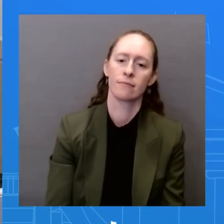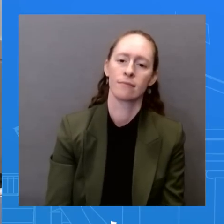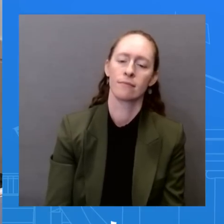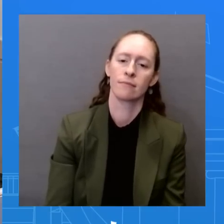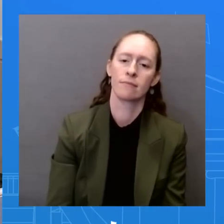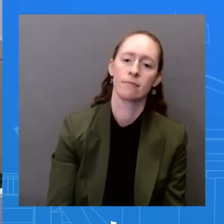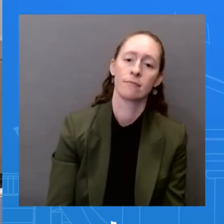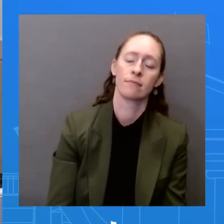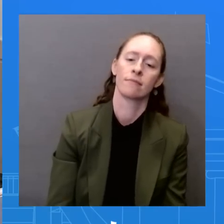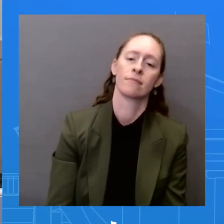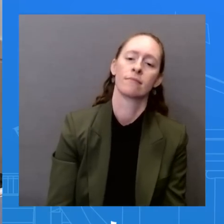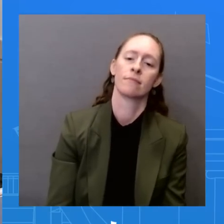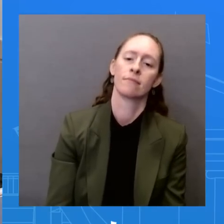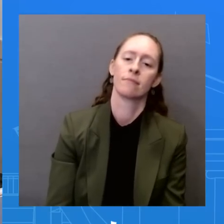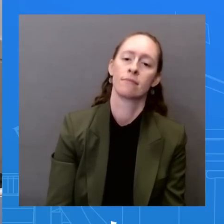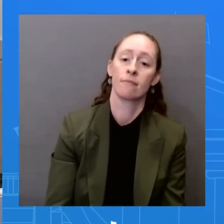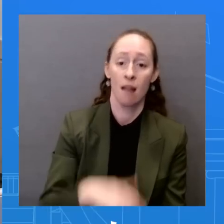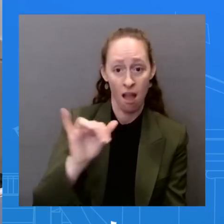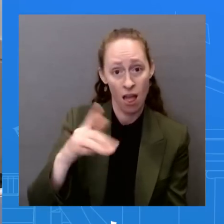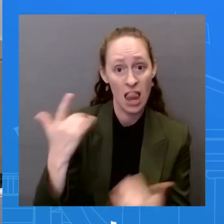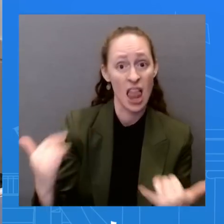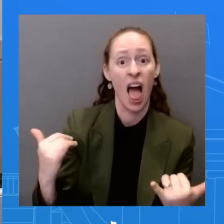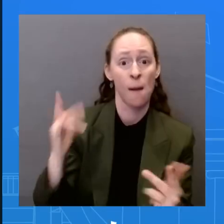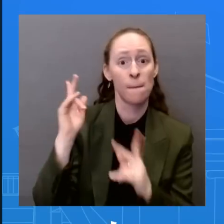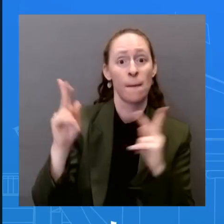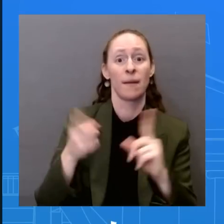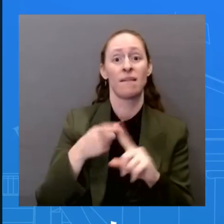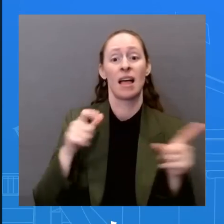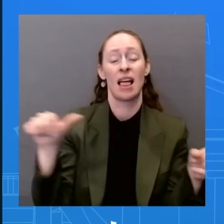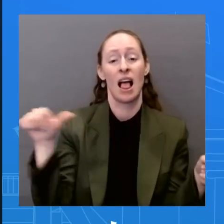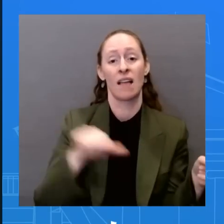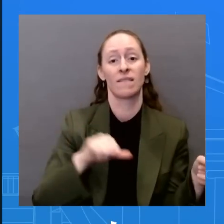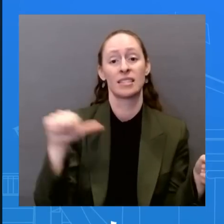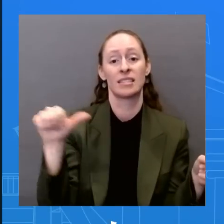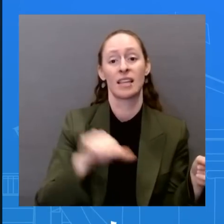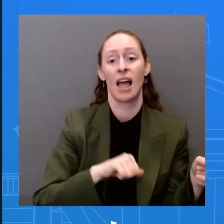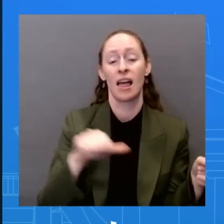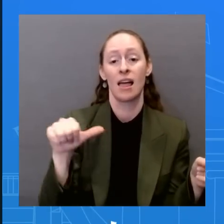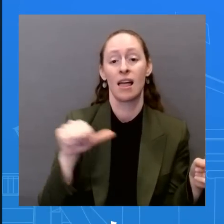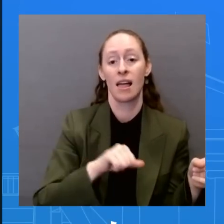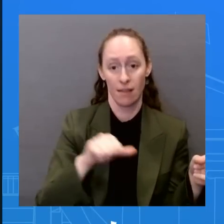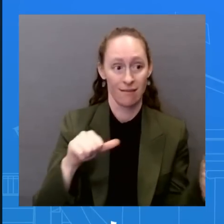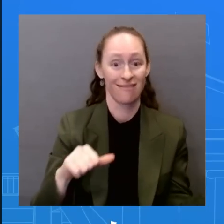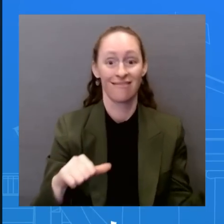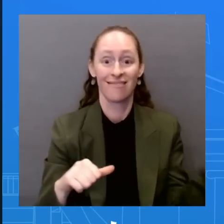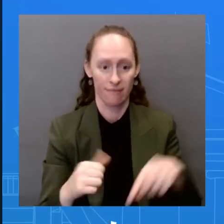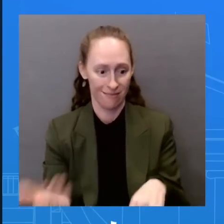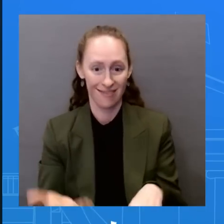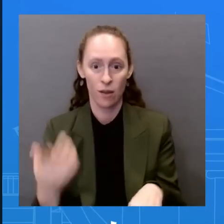why weren't they all being thoroughly vetted? Ms. Jean-Pierre: So are you talking about -- what are you -- what are you -- what are you referring to?